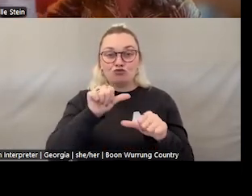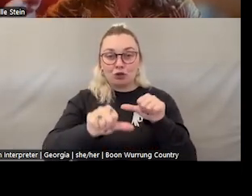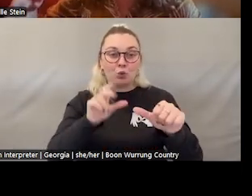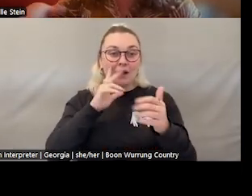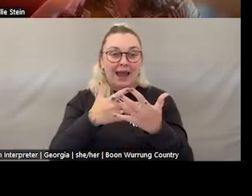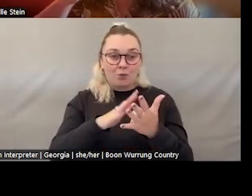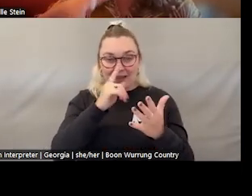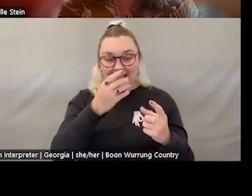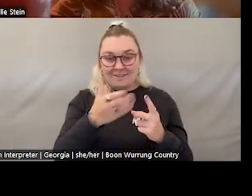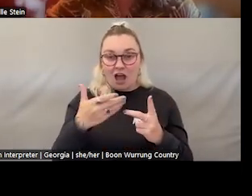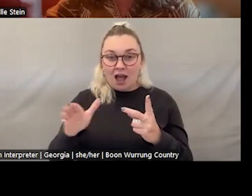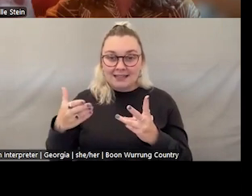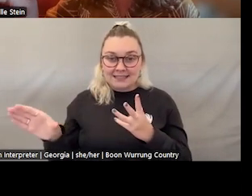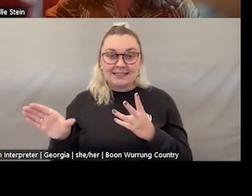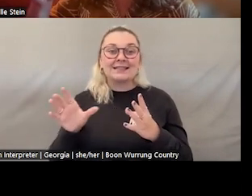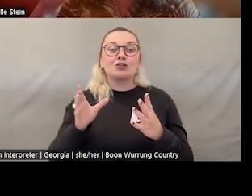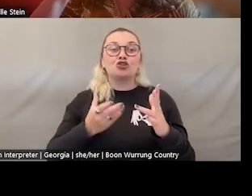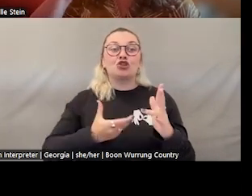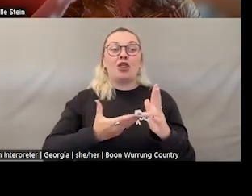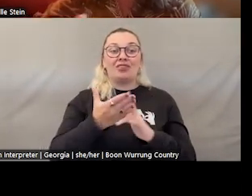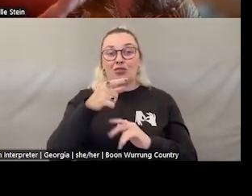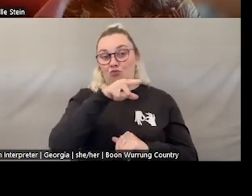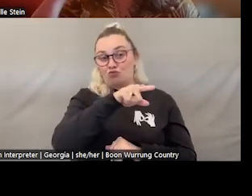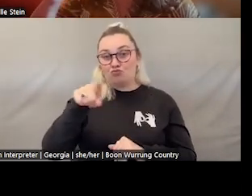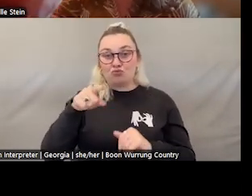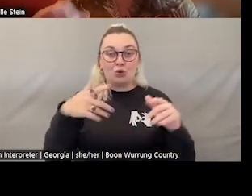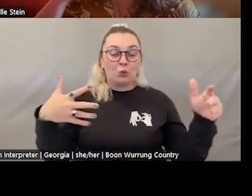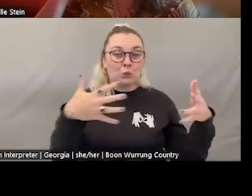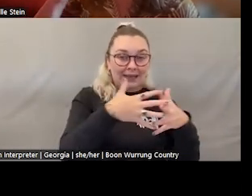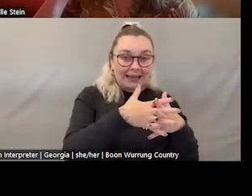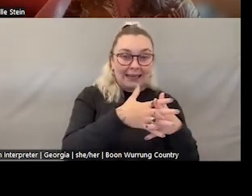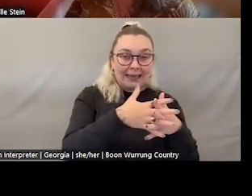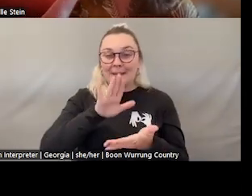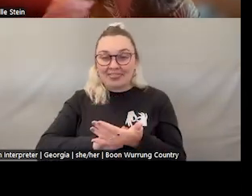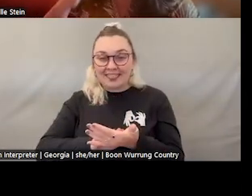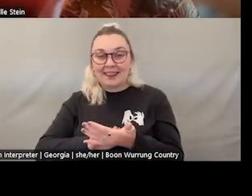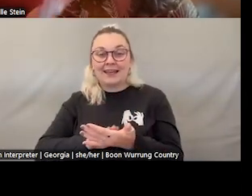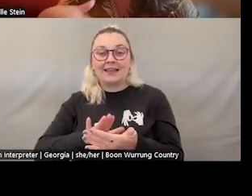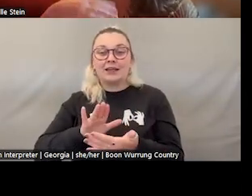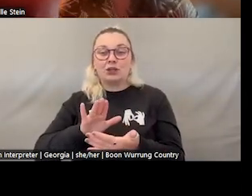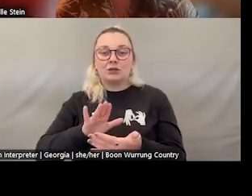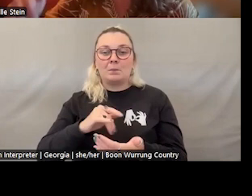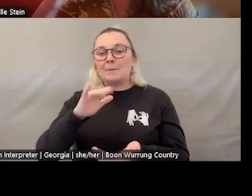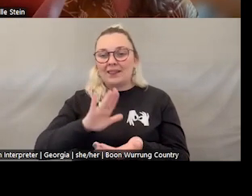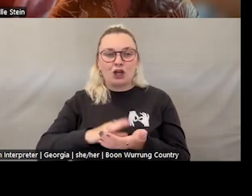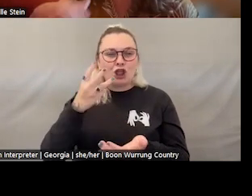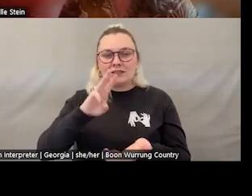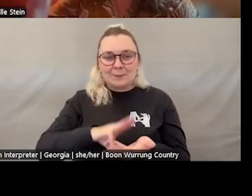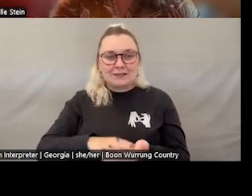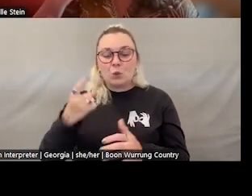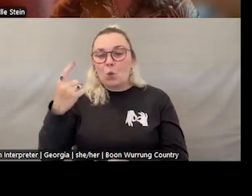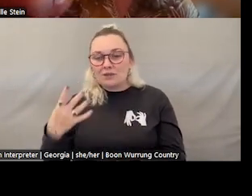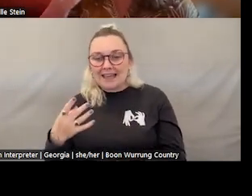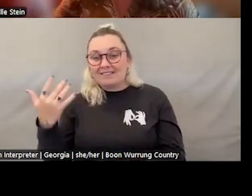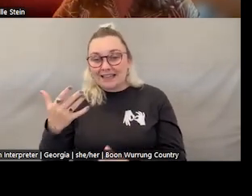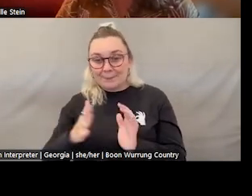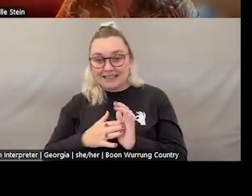the tasks of your weekly, your monthly, monthly is 30 minutes, quarterly 15 minutes, annual it's one